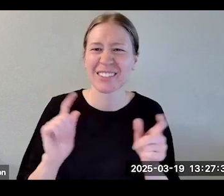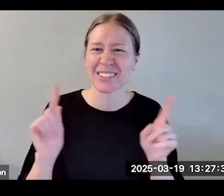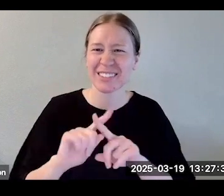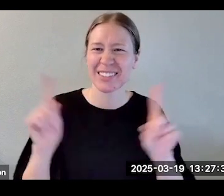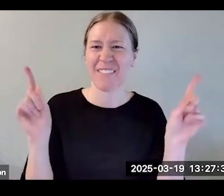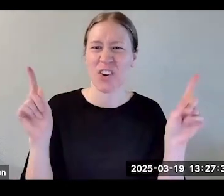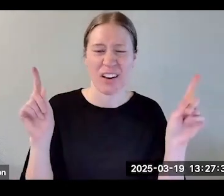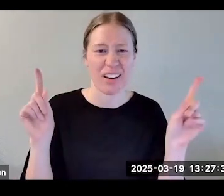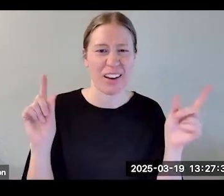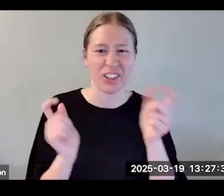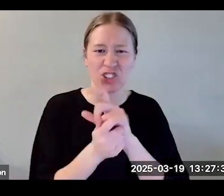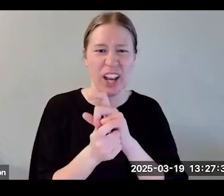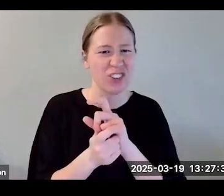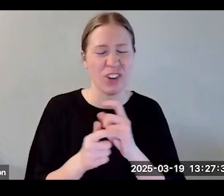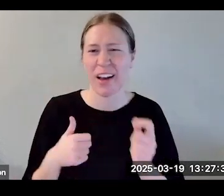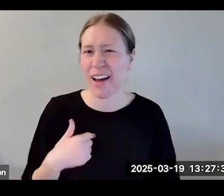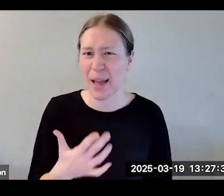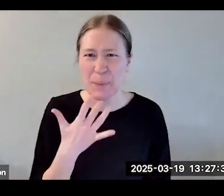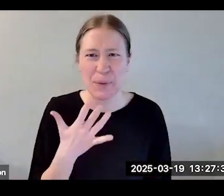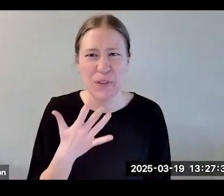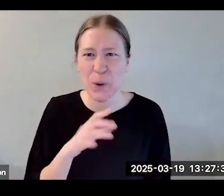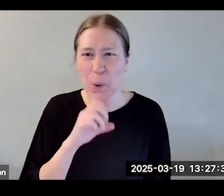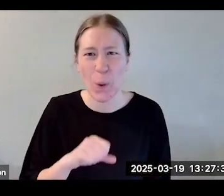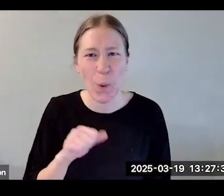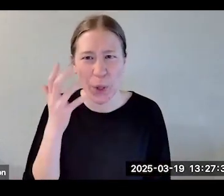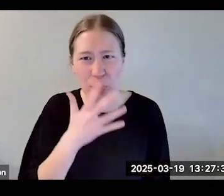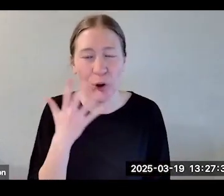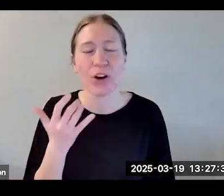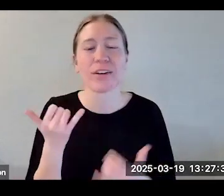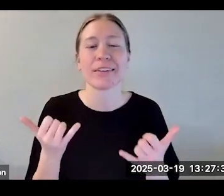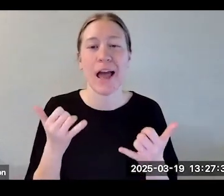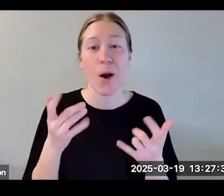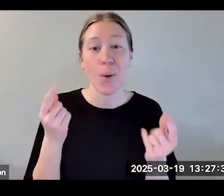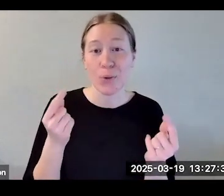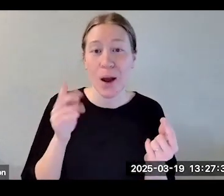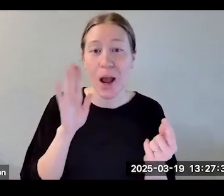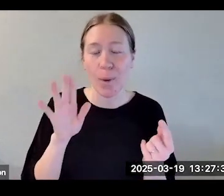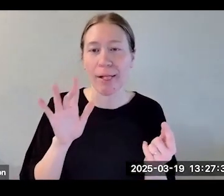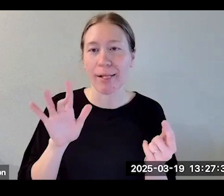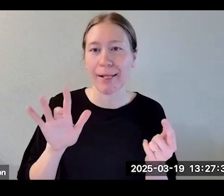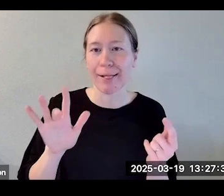I really liked how I had styled this heading. So I'm gonna hit undo to go back.